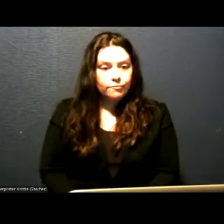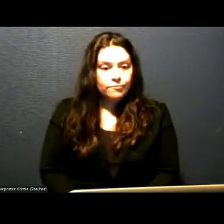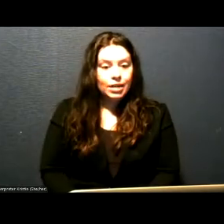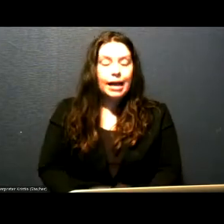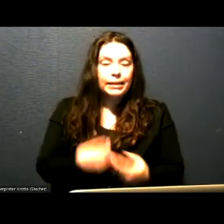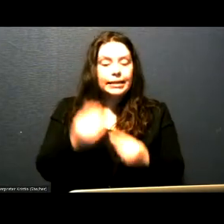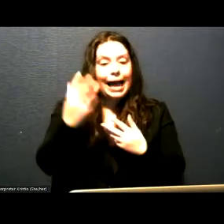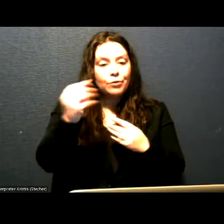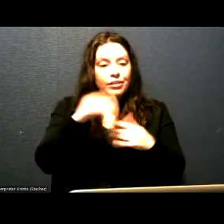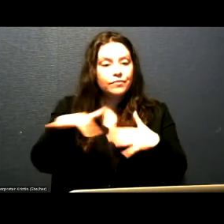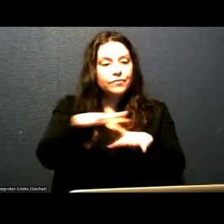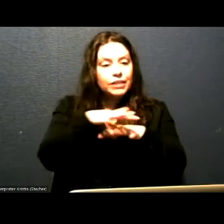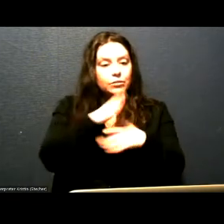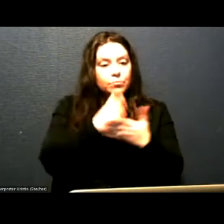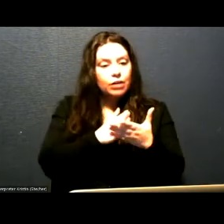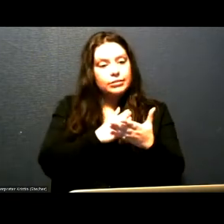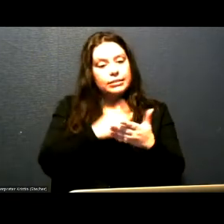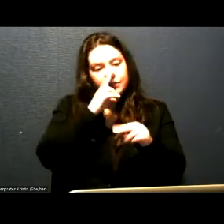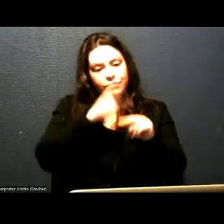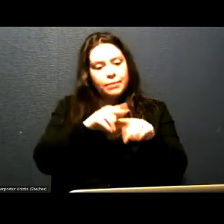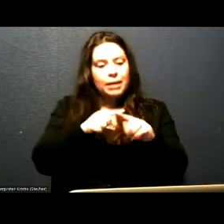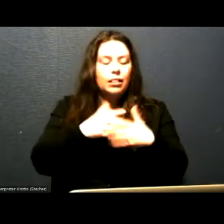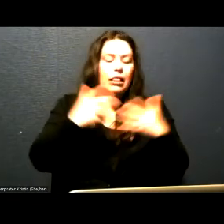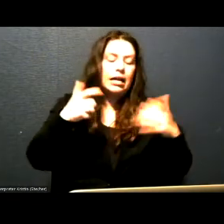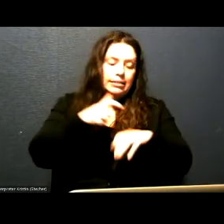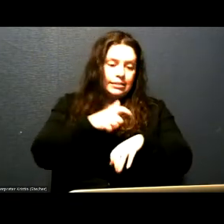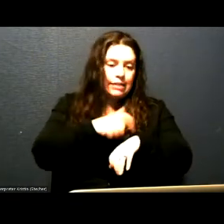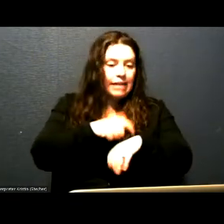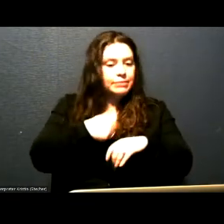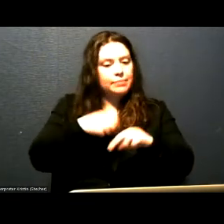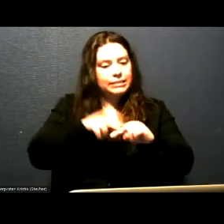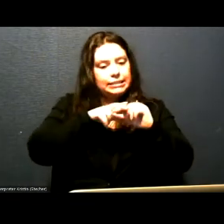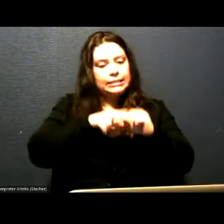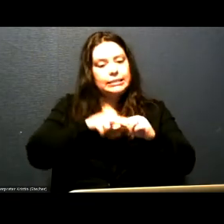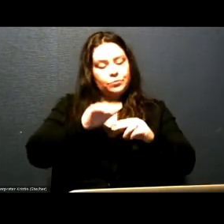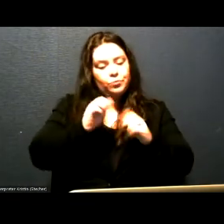times I’m in front of a computer analyzing data or writing up the work for a scientific journal.